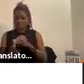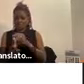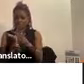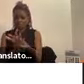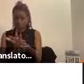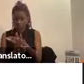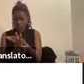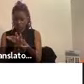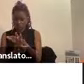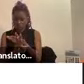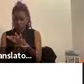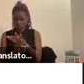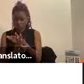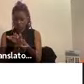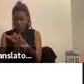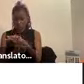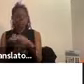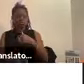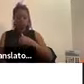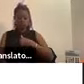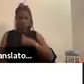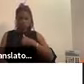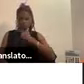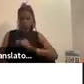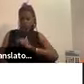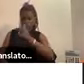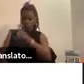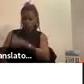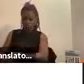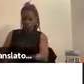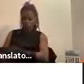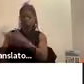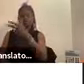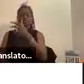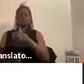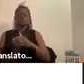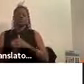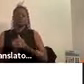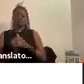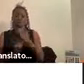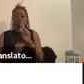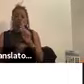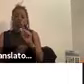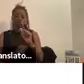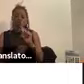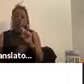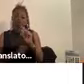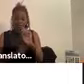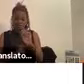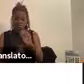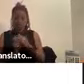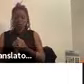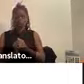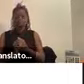So I'm going to turn this over back to our epidemiologist, Kate Pennock, to take it from here to go a little bit more to